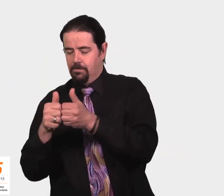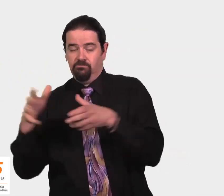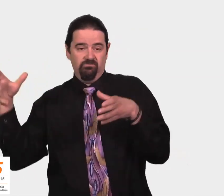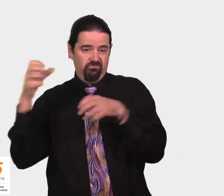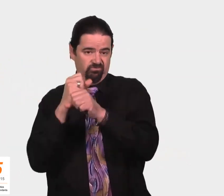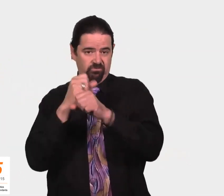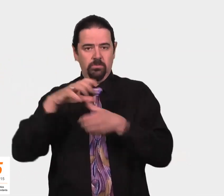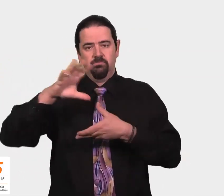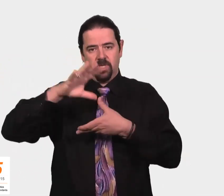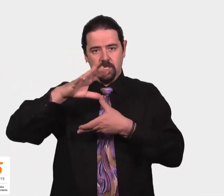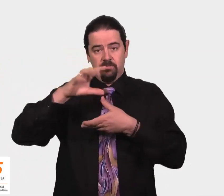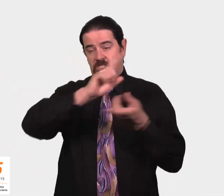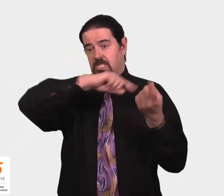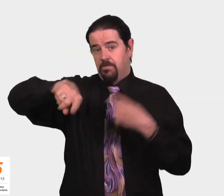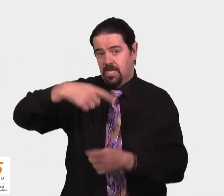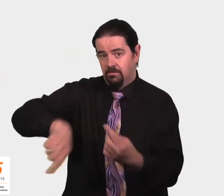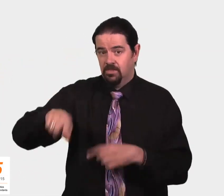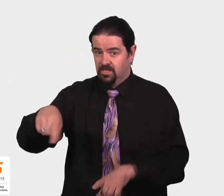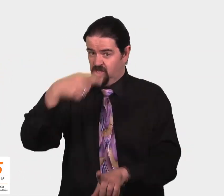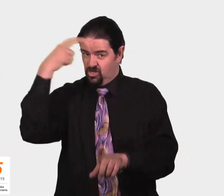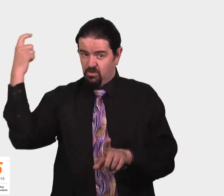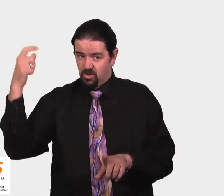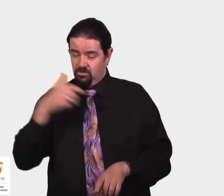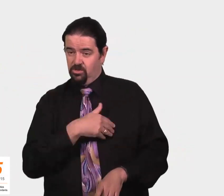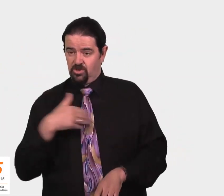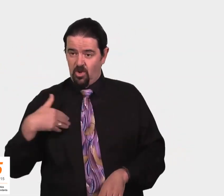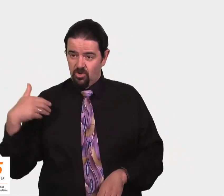This summer, Toronto and the Greater Toronto Area